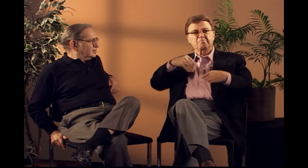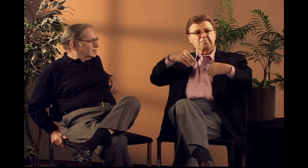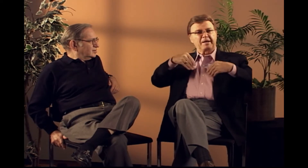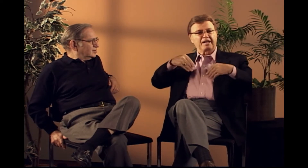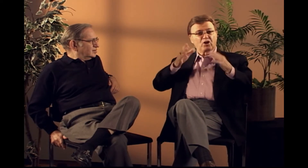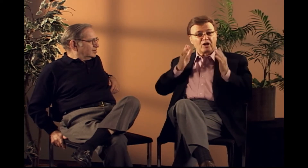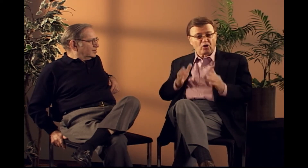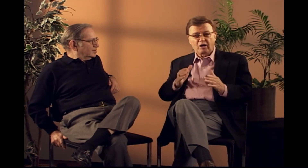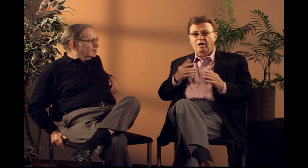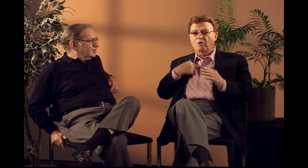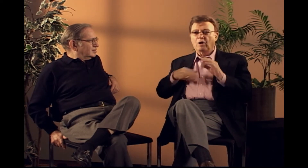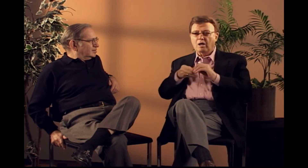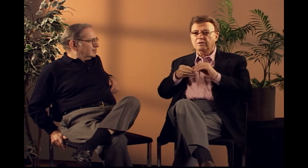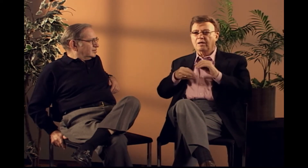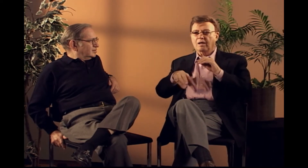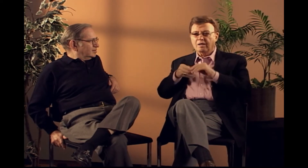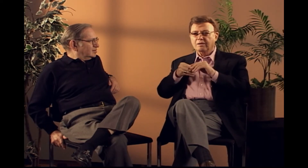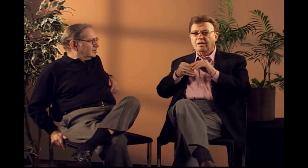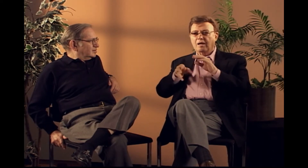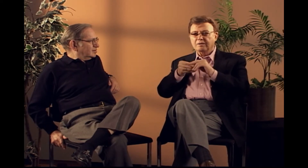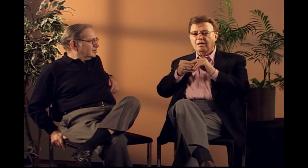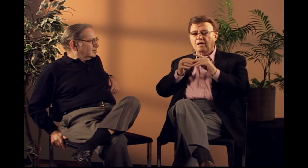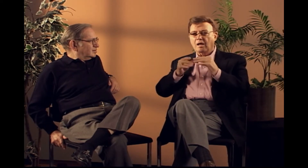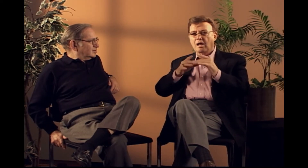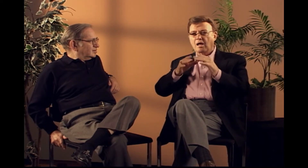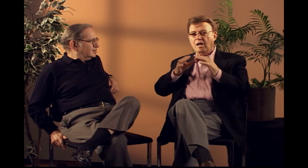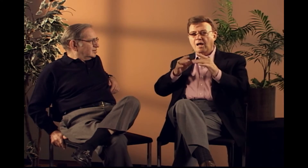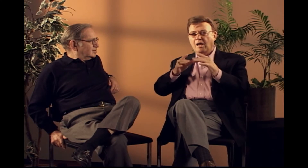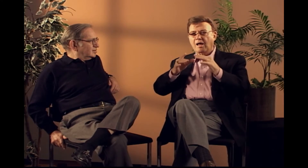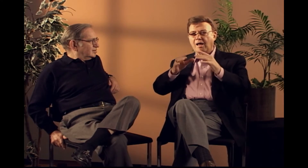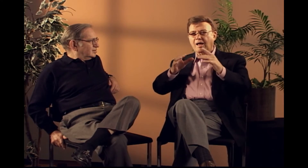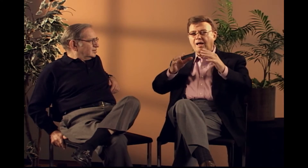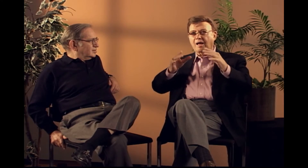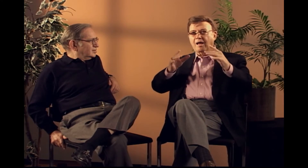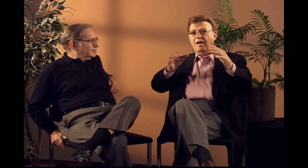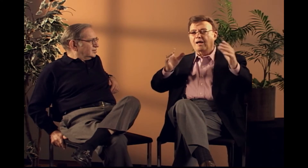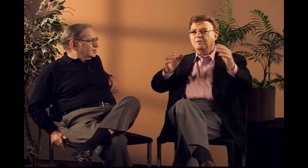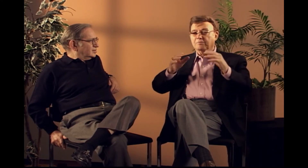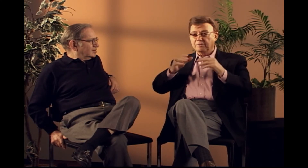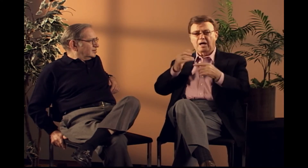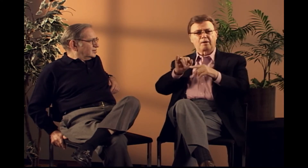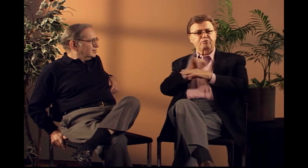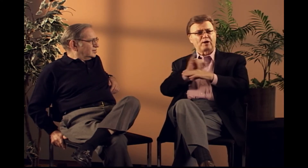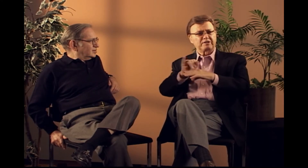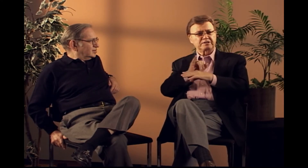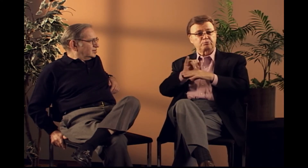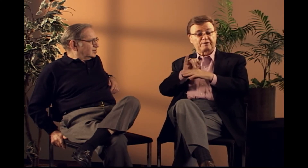Over what? Usually over peddlers. You know, we would add to that, and add and add and add.